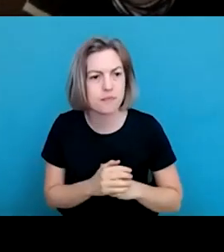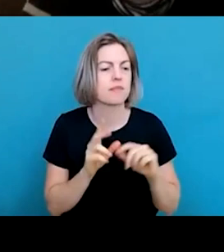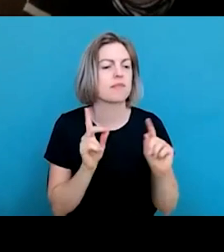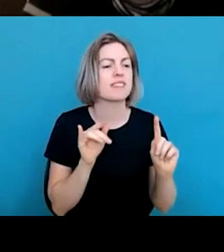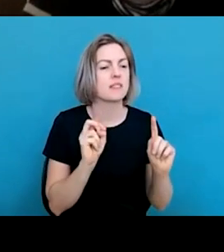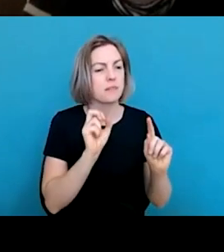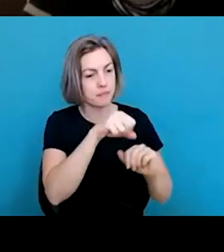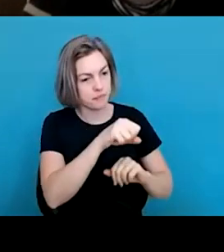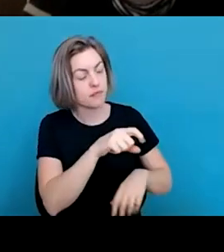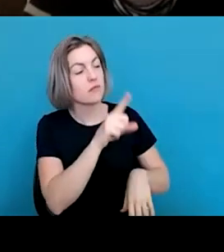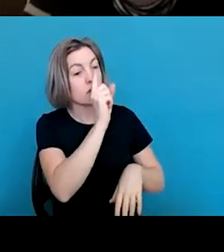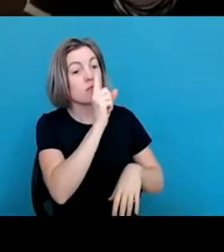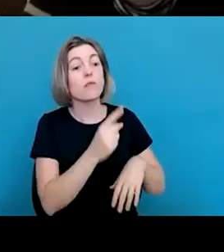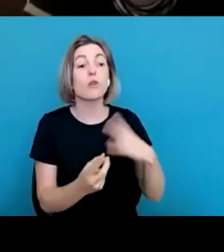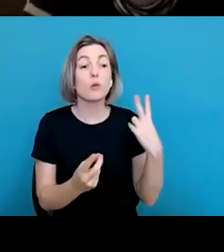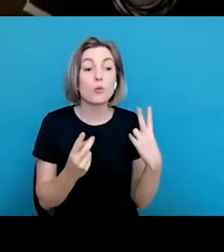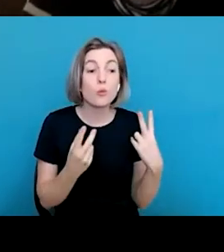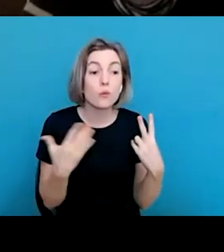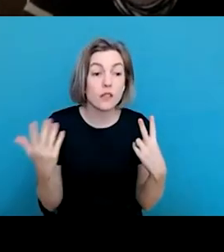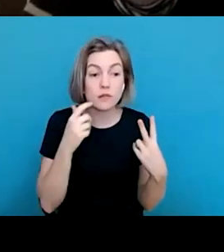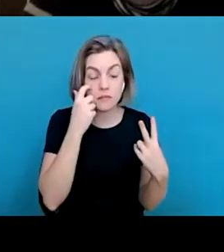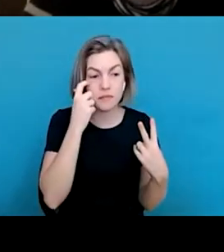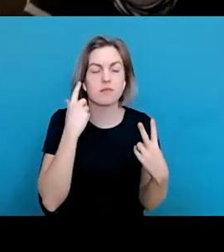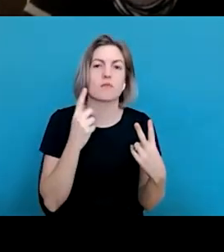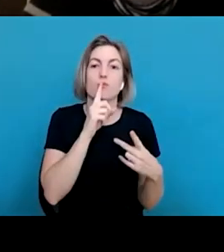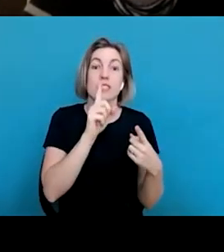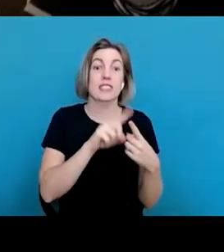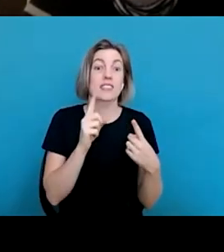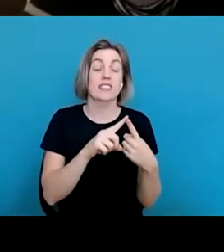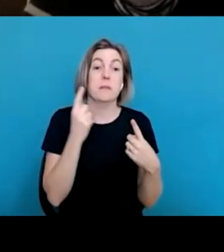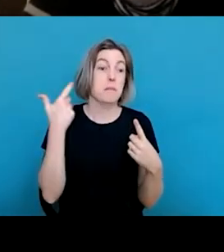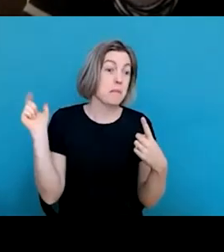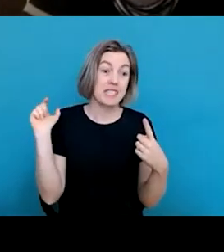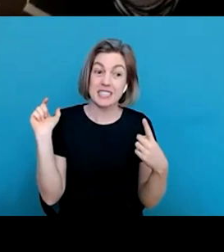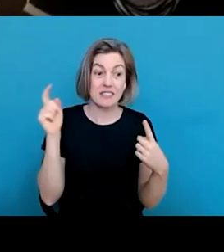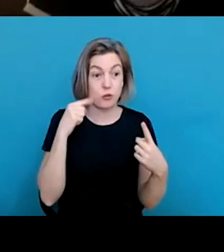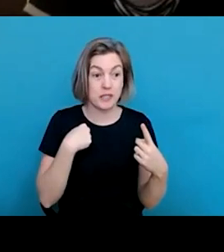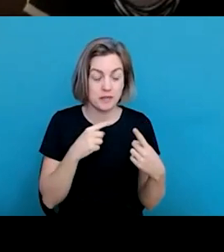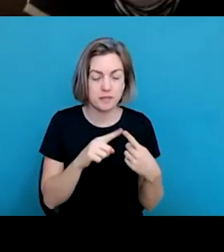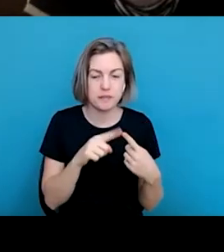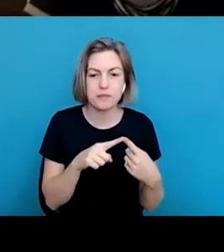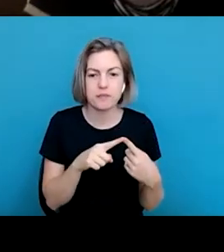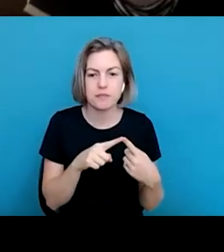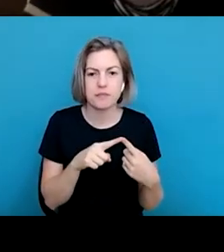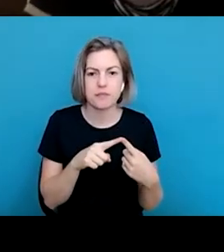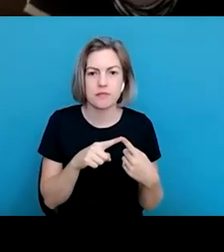I think two of the...simply the biggest thing for me on this is the idea of digitization. Right,